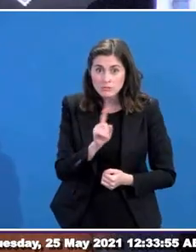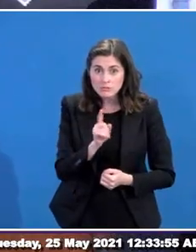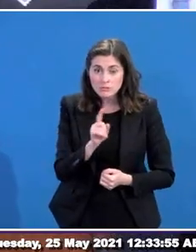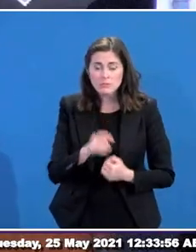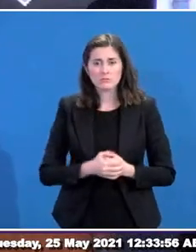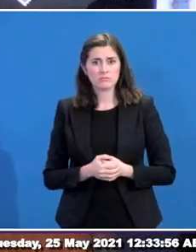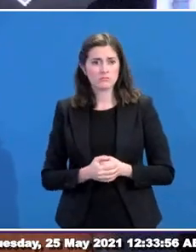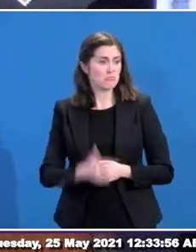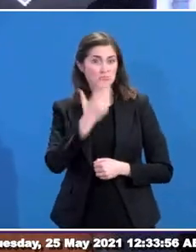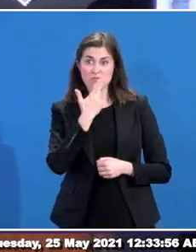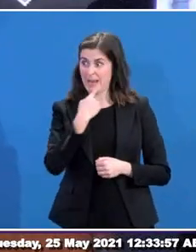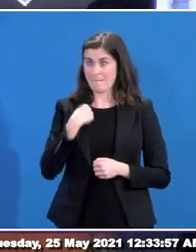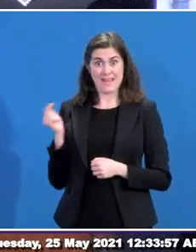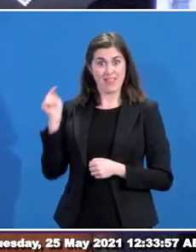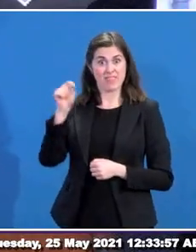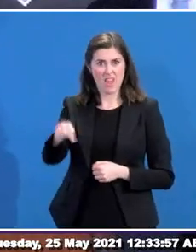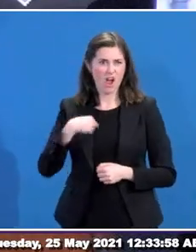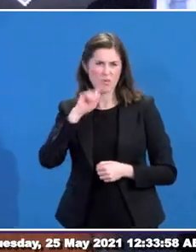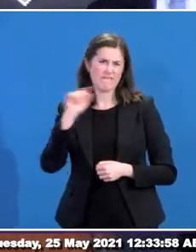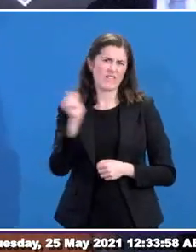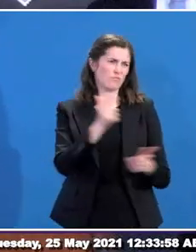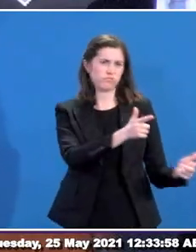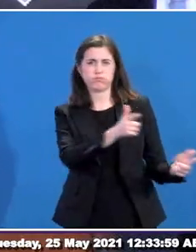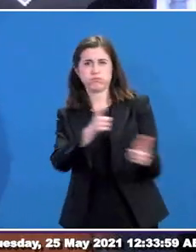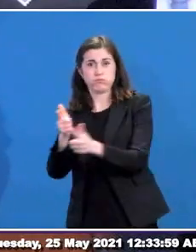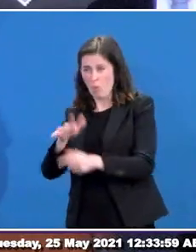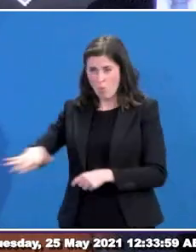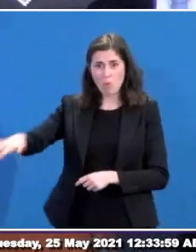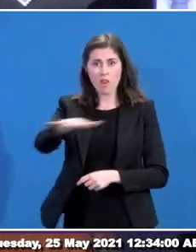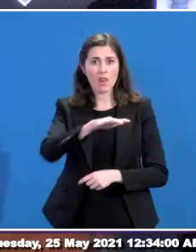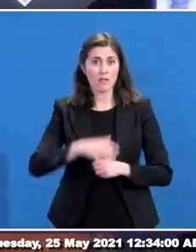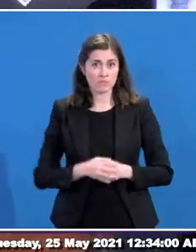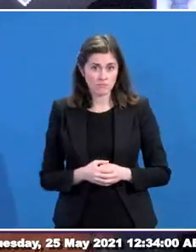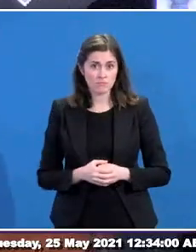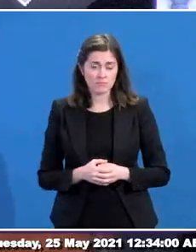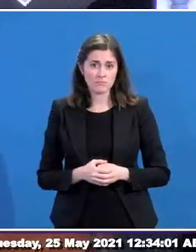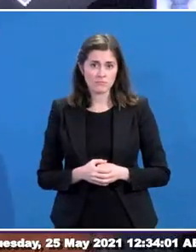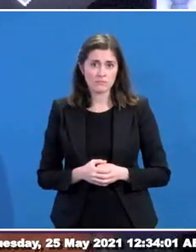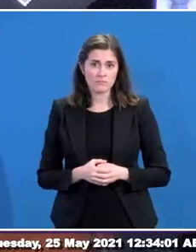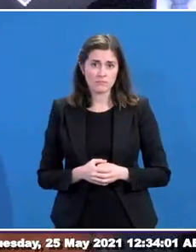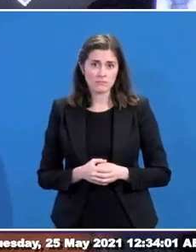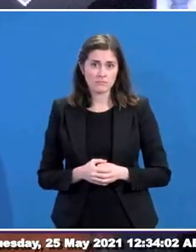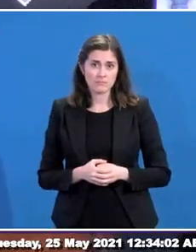it was up to me I would have shot them all," and made a comment about